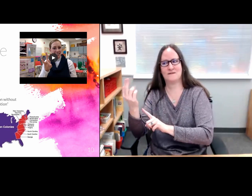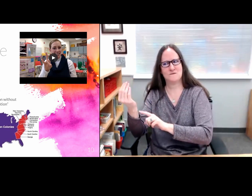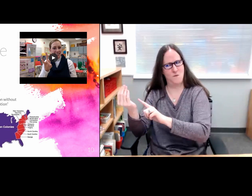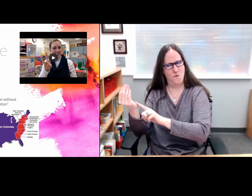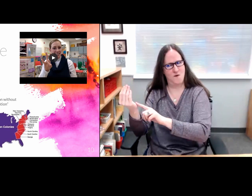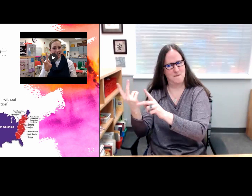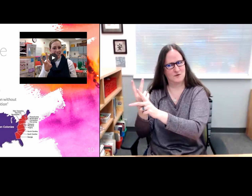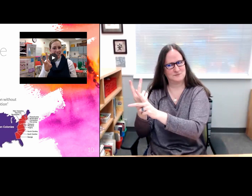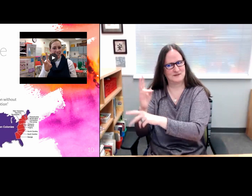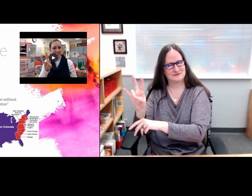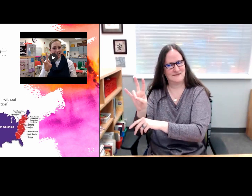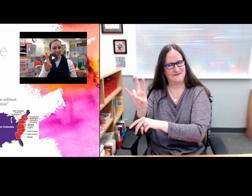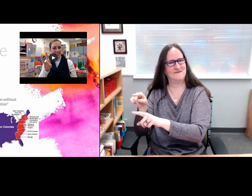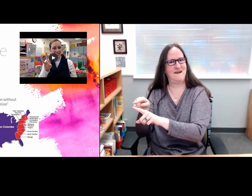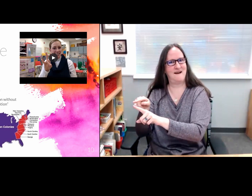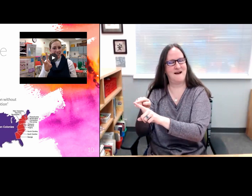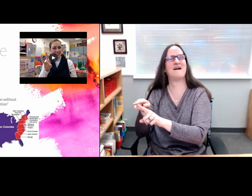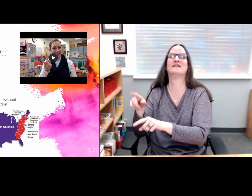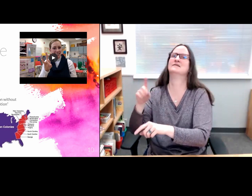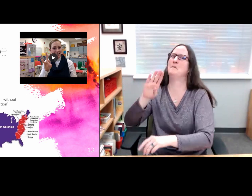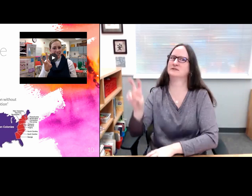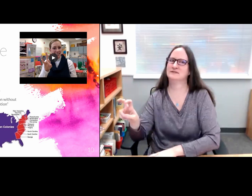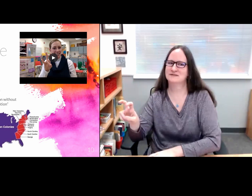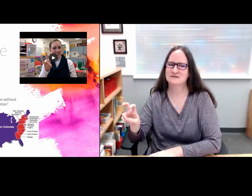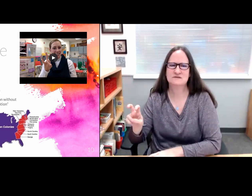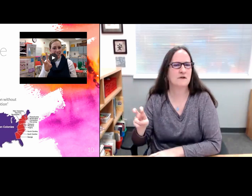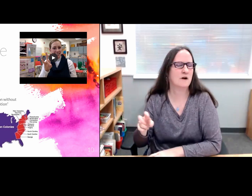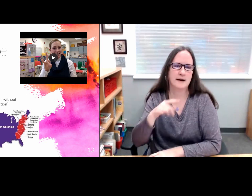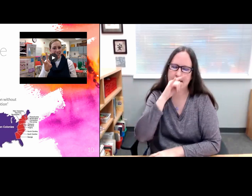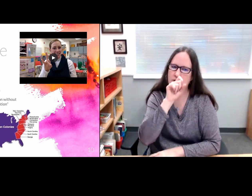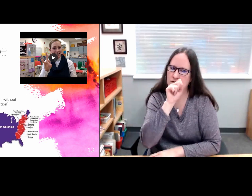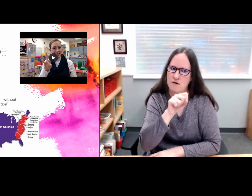doesn't say seven, they have to sign buzz. And then we go another seven. And then when